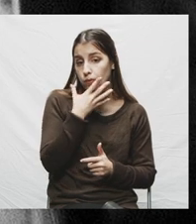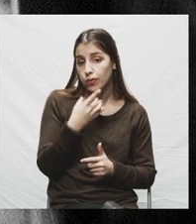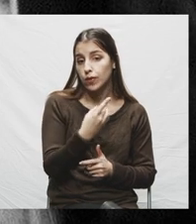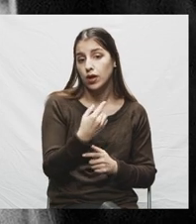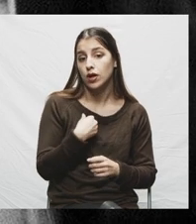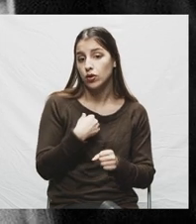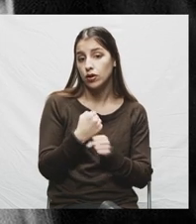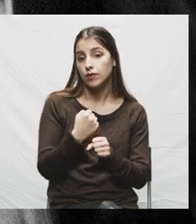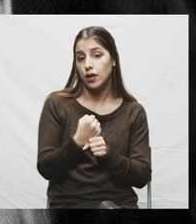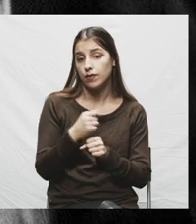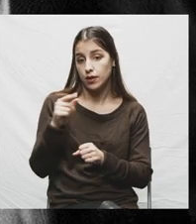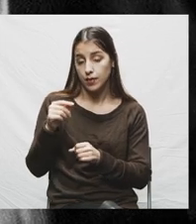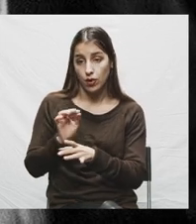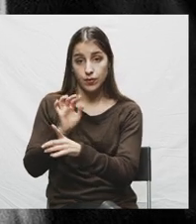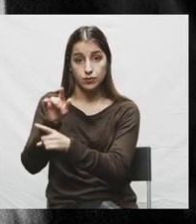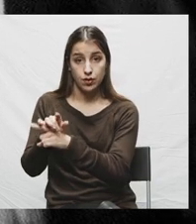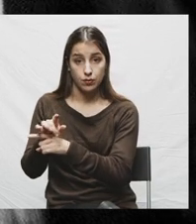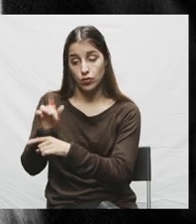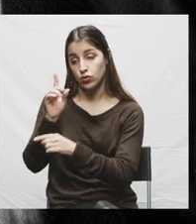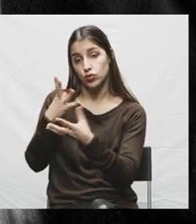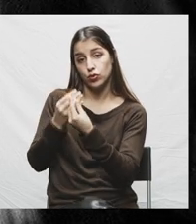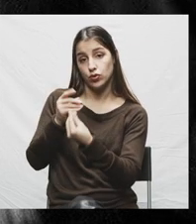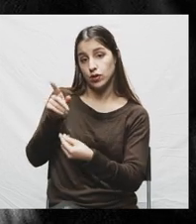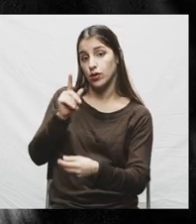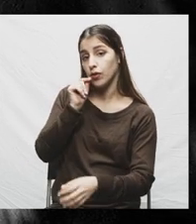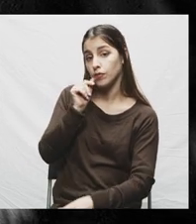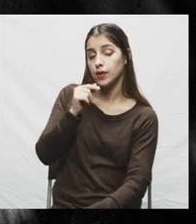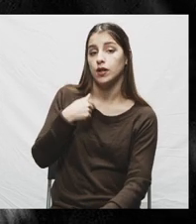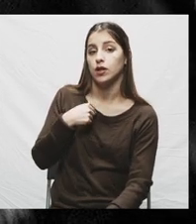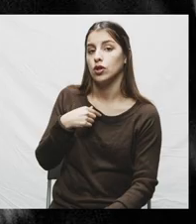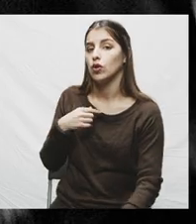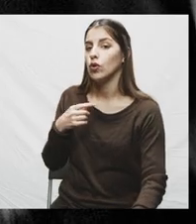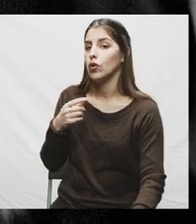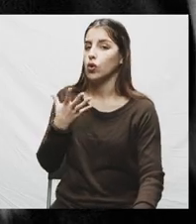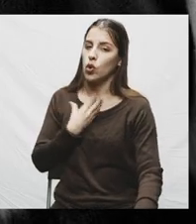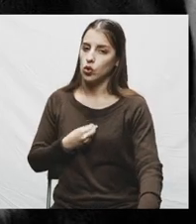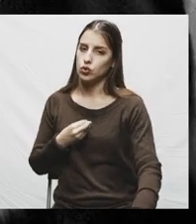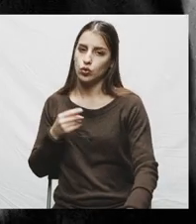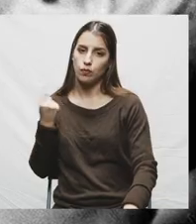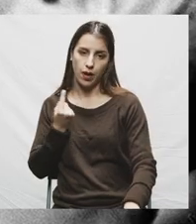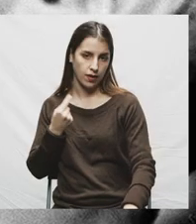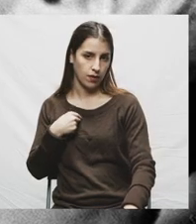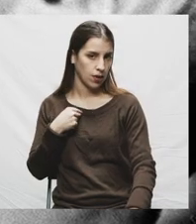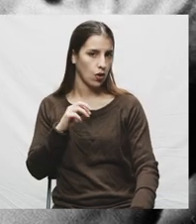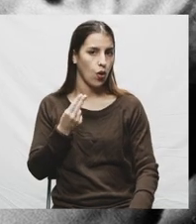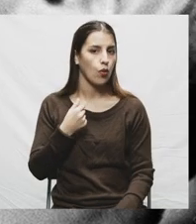while I was working in Alain Platel’s group piece, observing all these questions about directing and being directed. [Ana] — That requires…